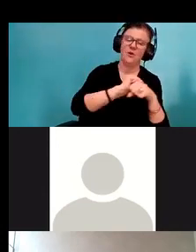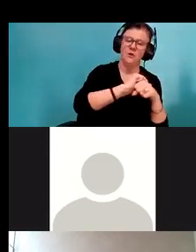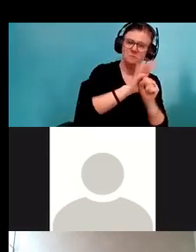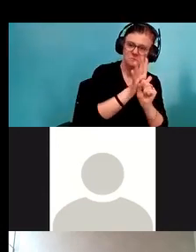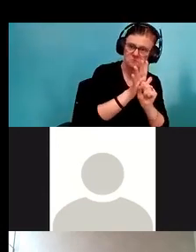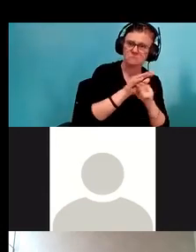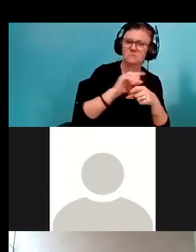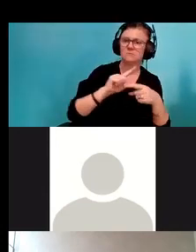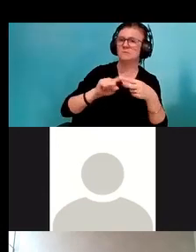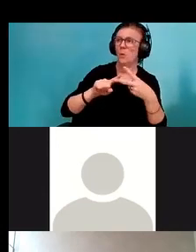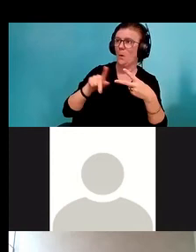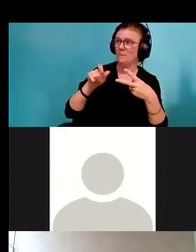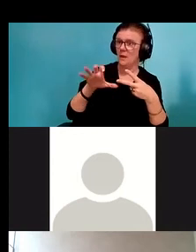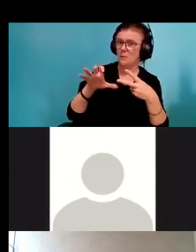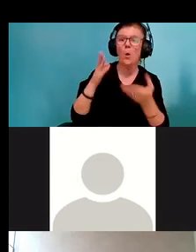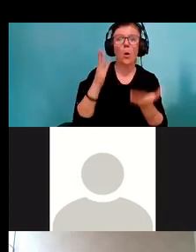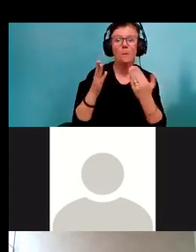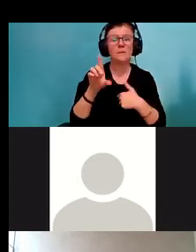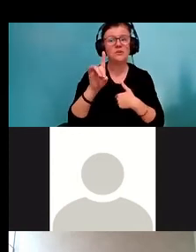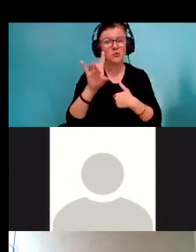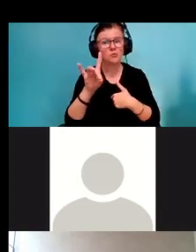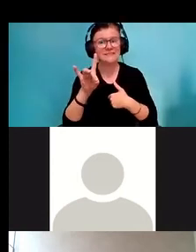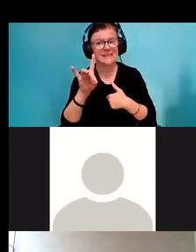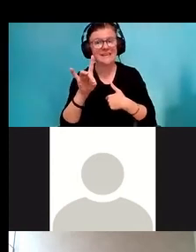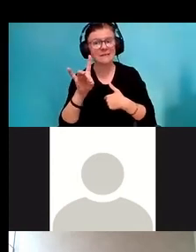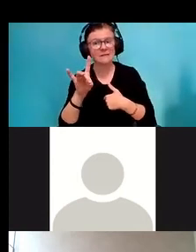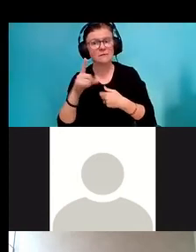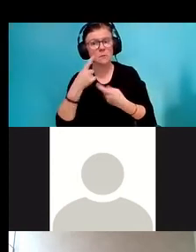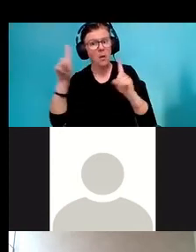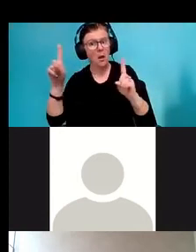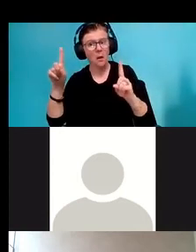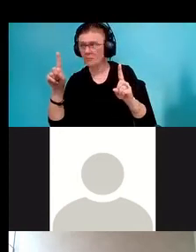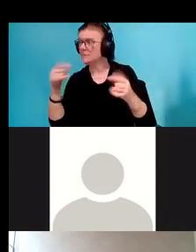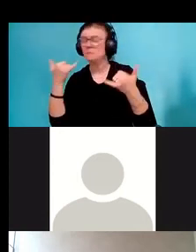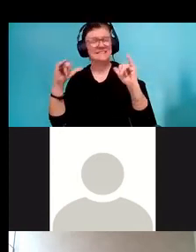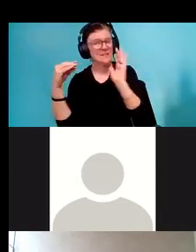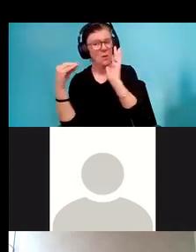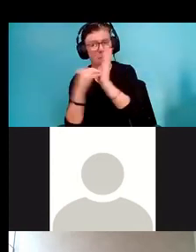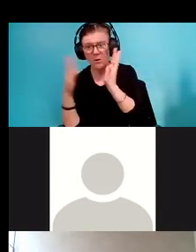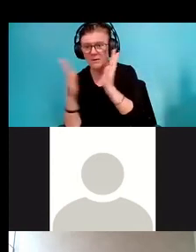or you were able to do it despite the challenges. That you innovated, which we know